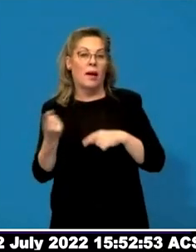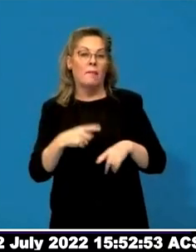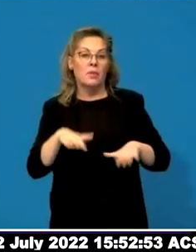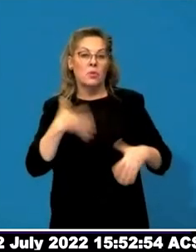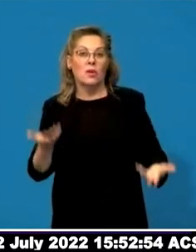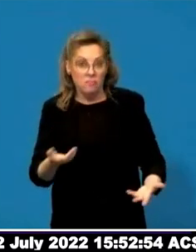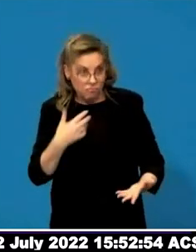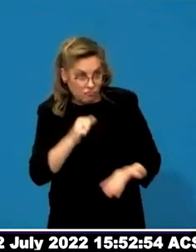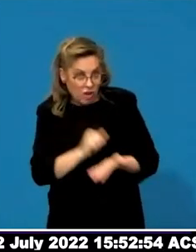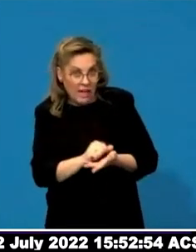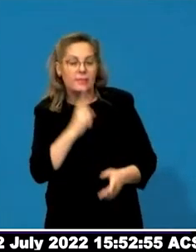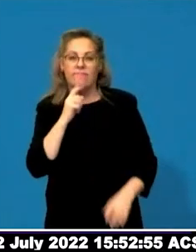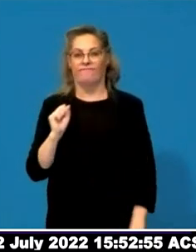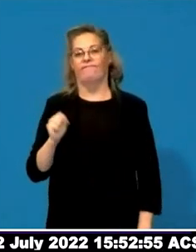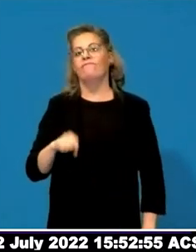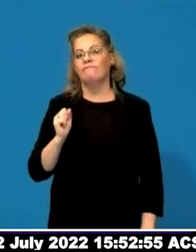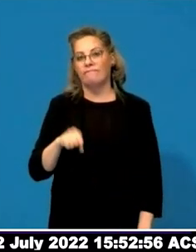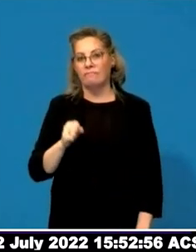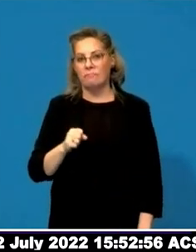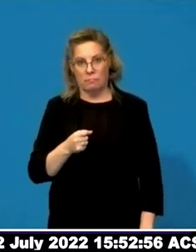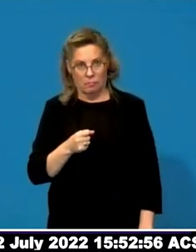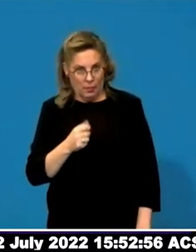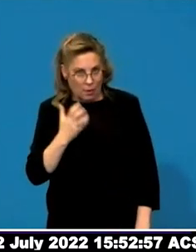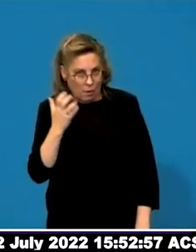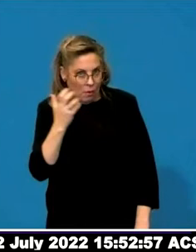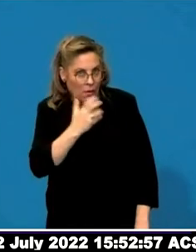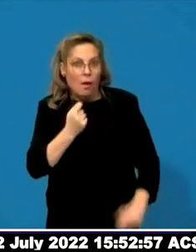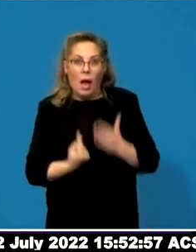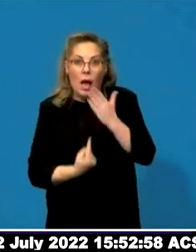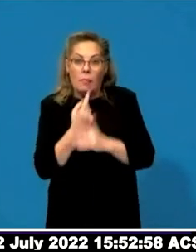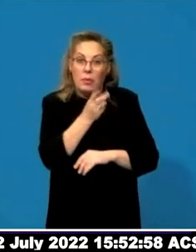And is that something that happens quite often in Cairns? Yes.